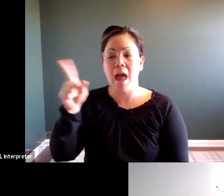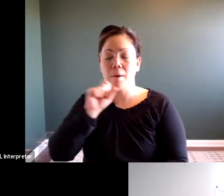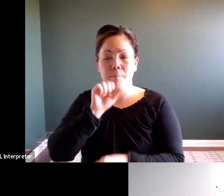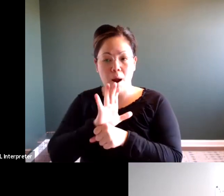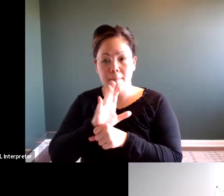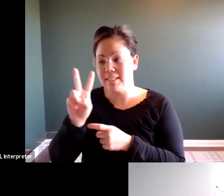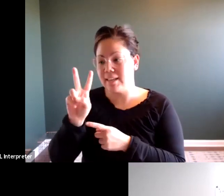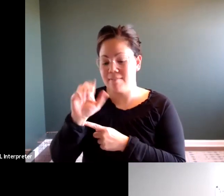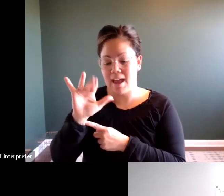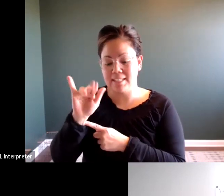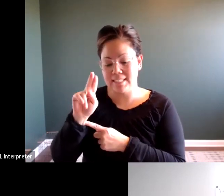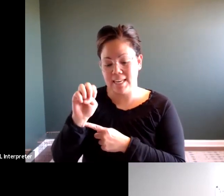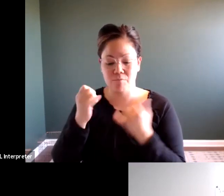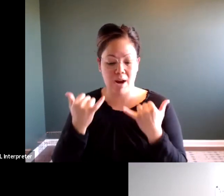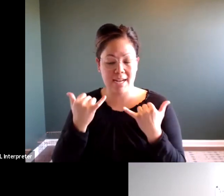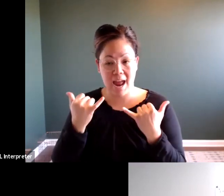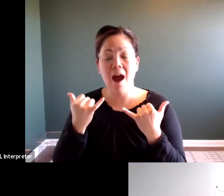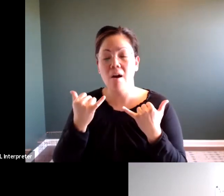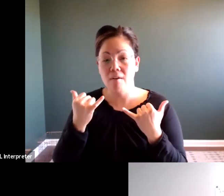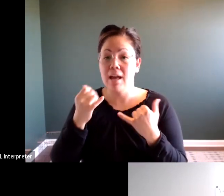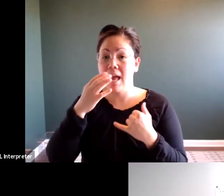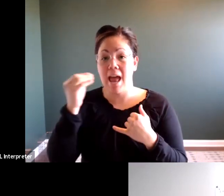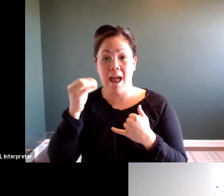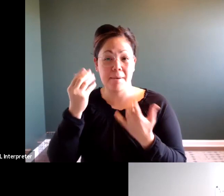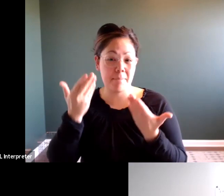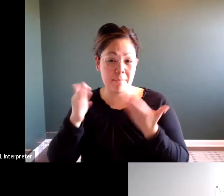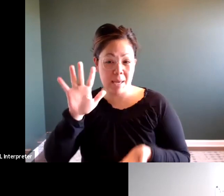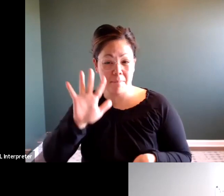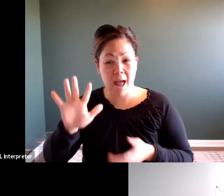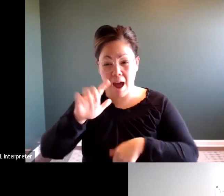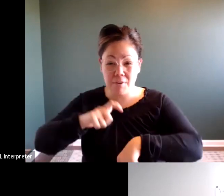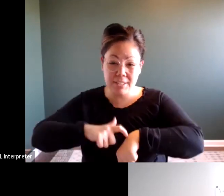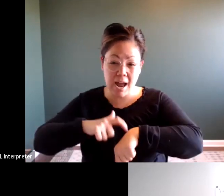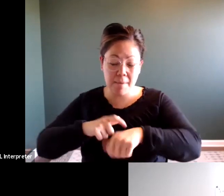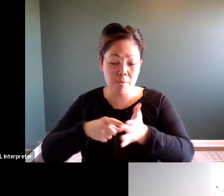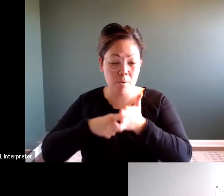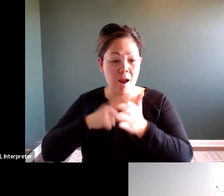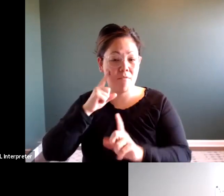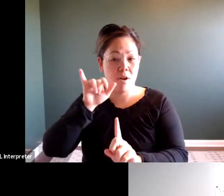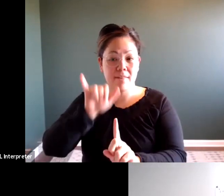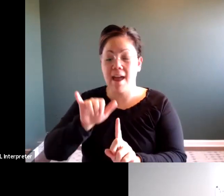on the horizon and maybe an approximate timeframe now towards those vaccines,